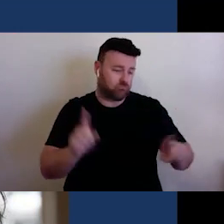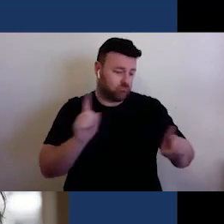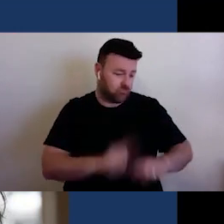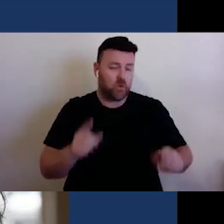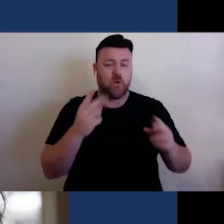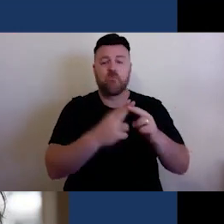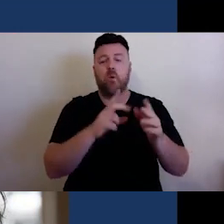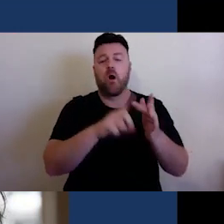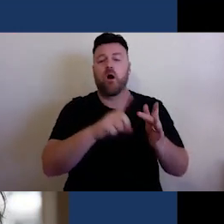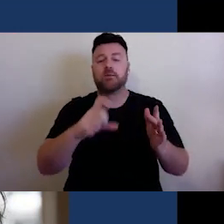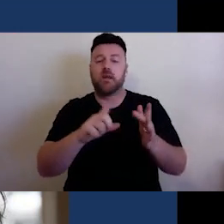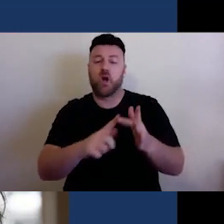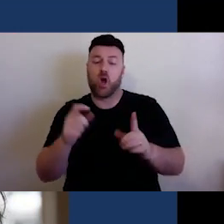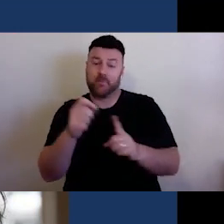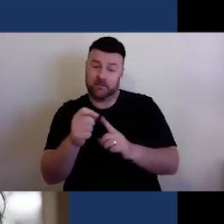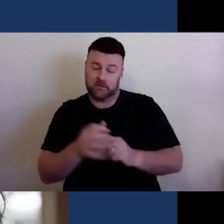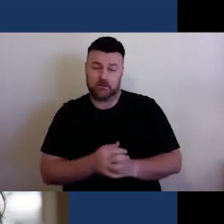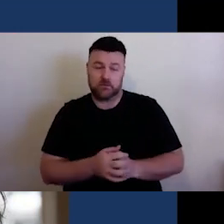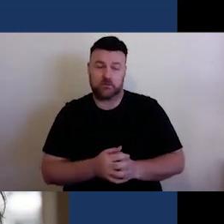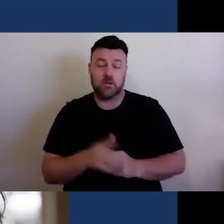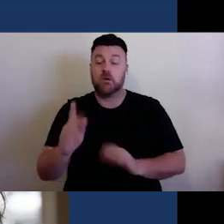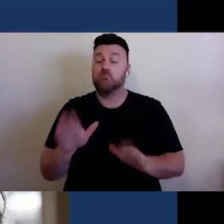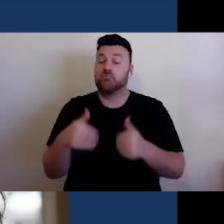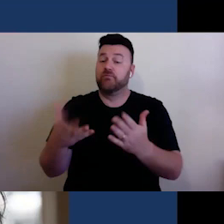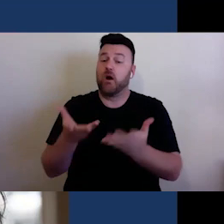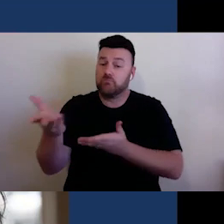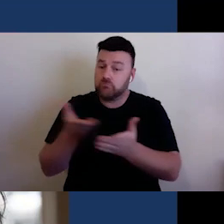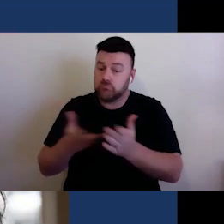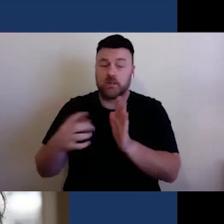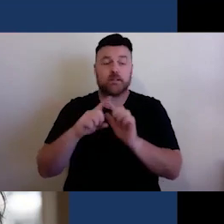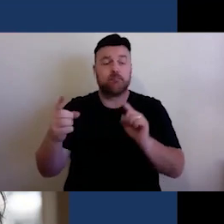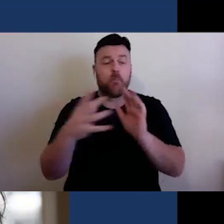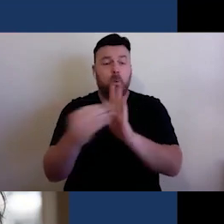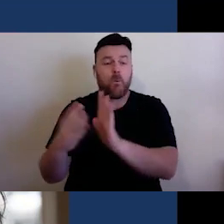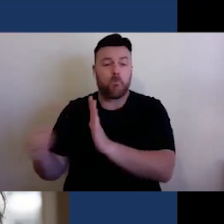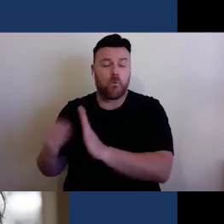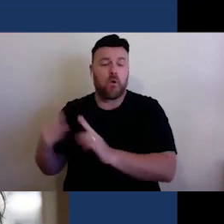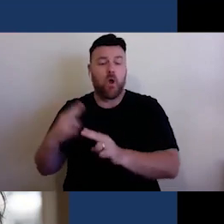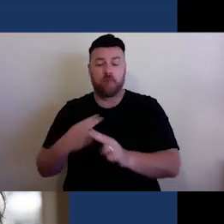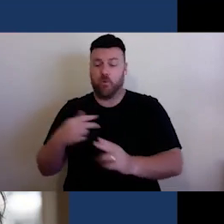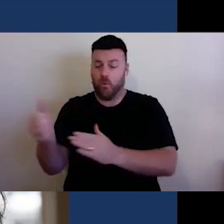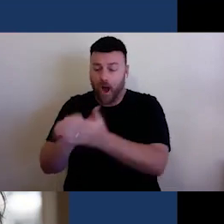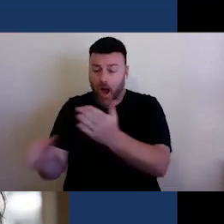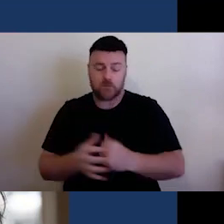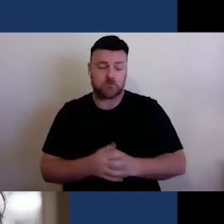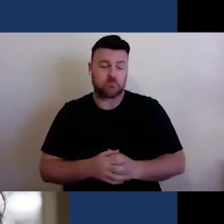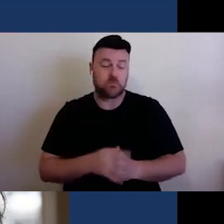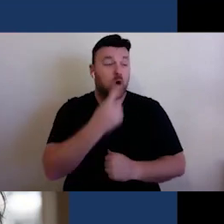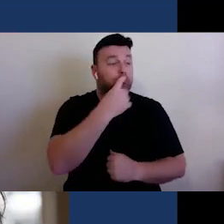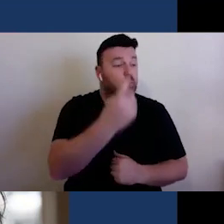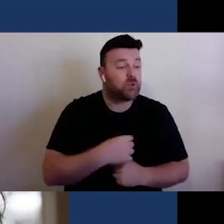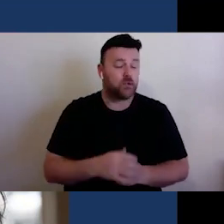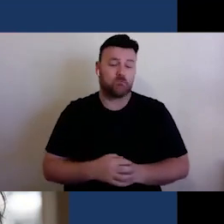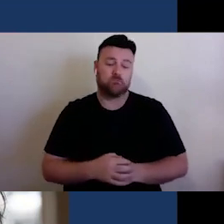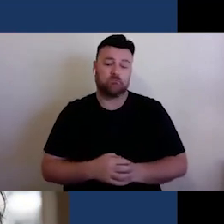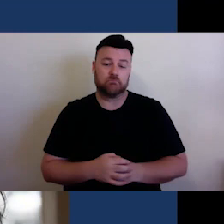models for various sectors including the arts, museum, archives, film and